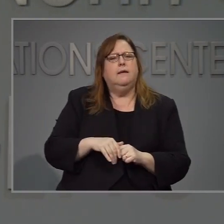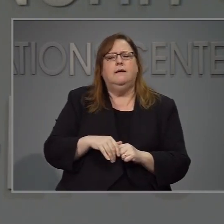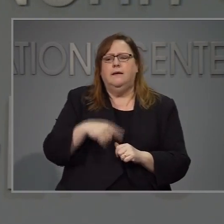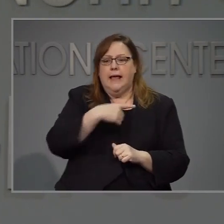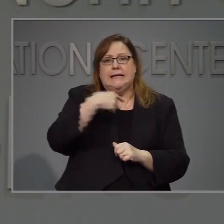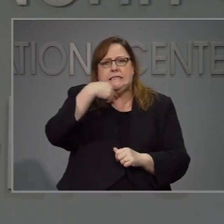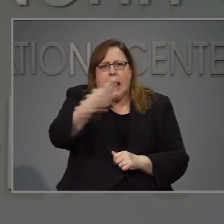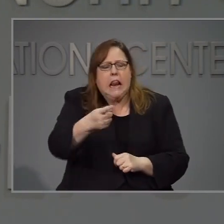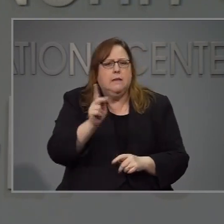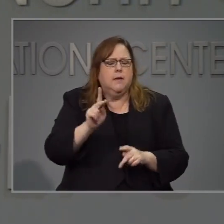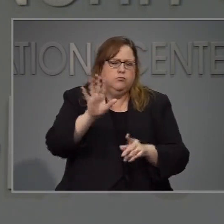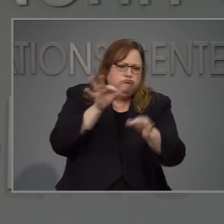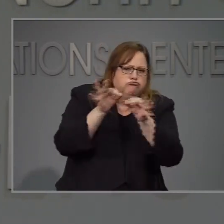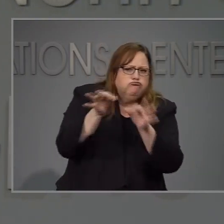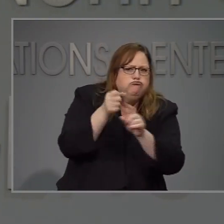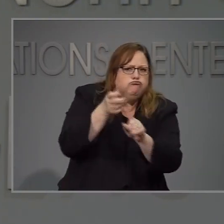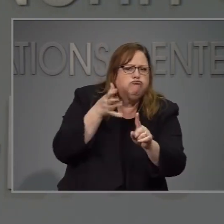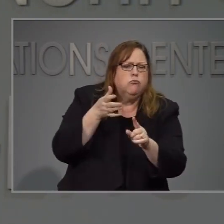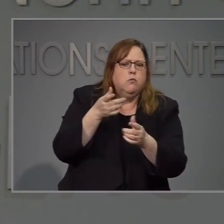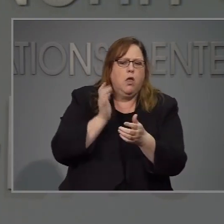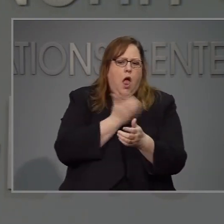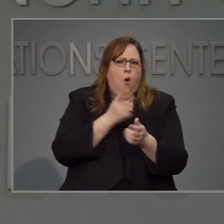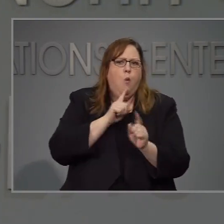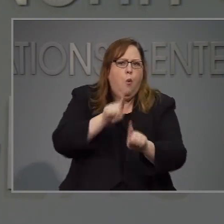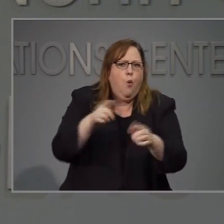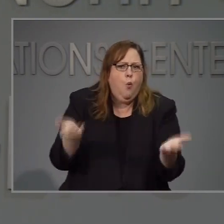MOST OF LAW ENFORCEMENT ACROSS THE STATE IS DOING WHAT THEY SHOULD DO AND ARE